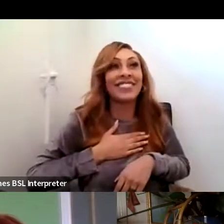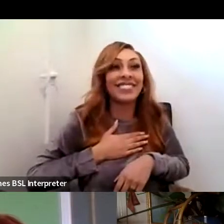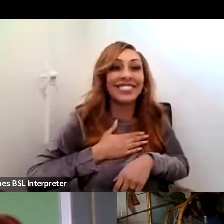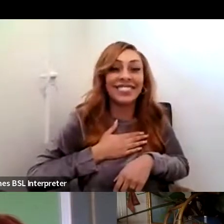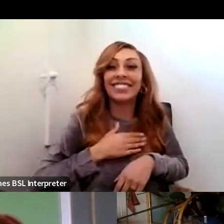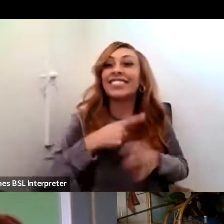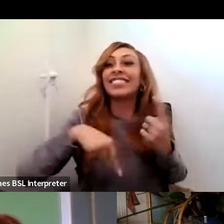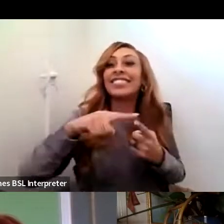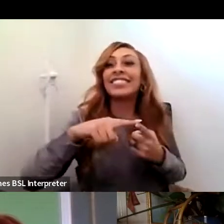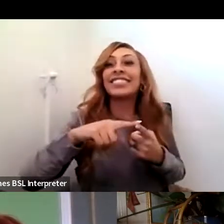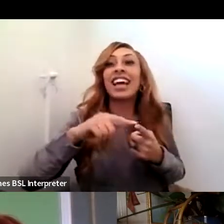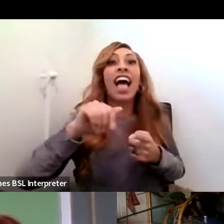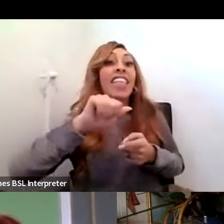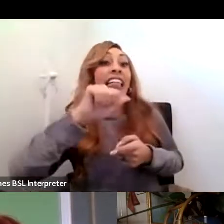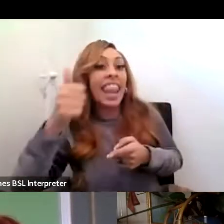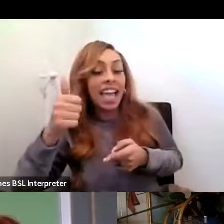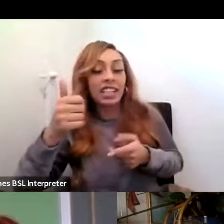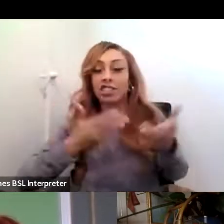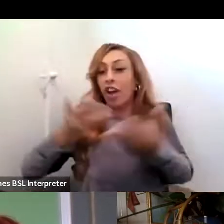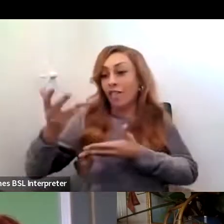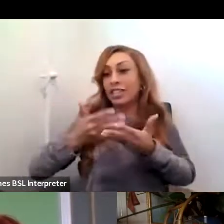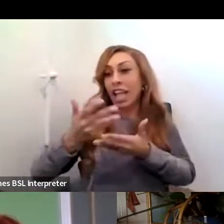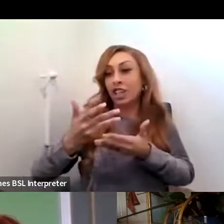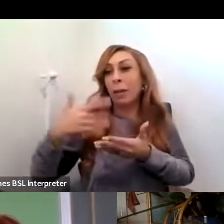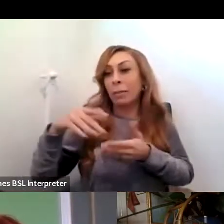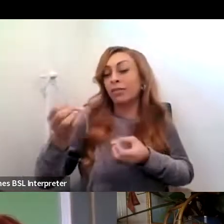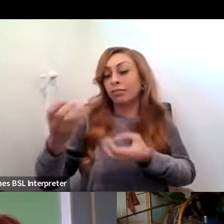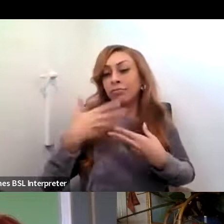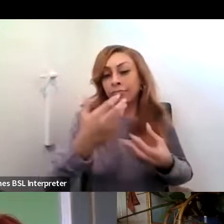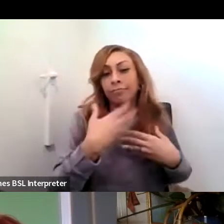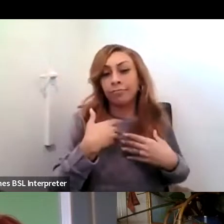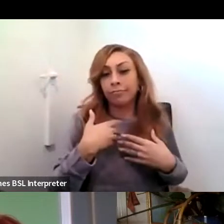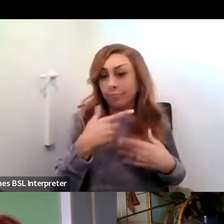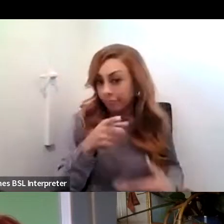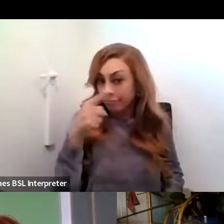Then we had the next conversation, and you told me, do you want to go back to it, Nigel?